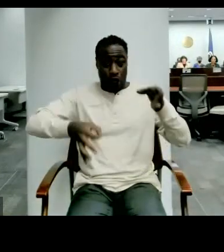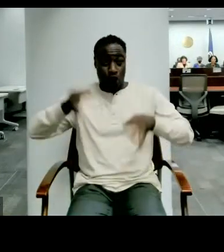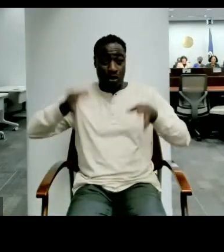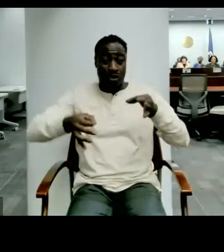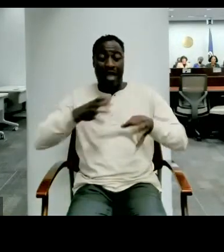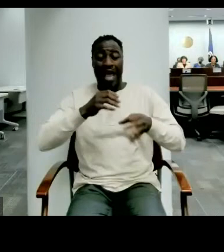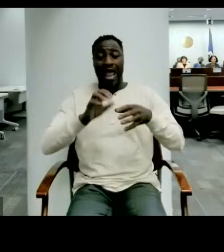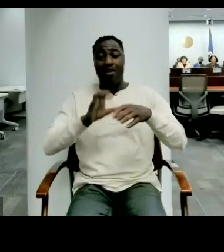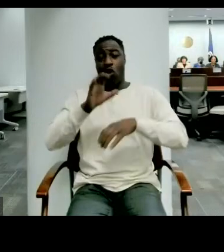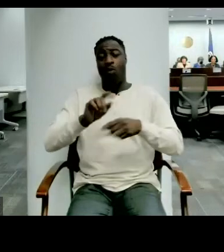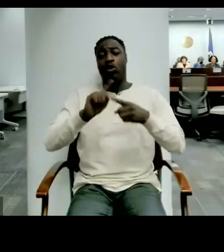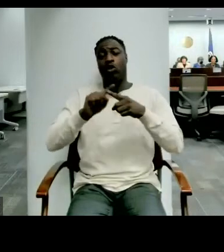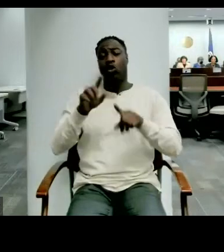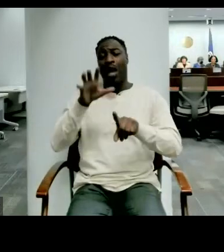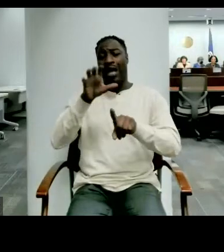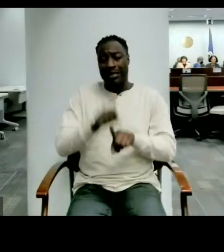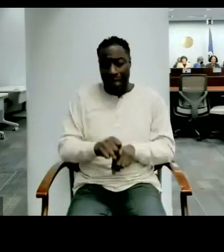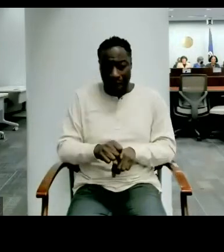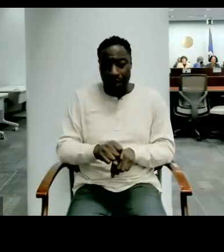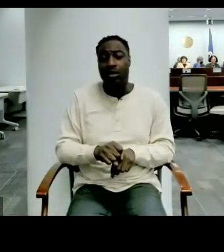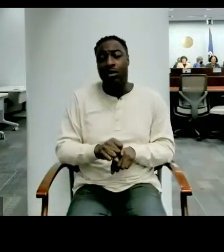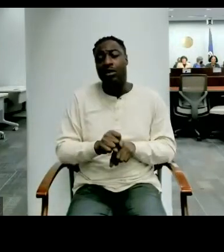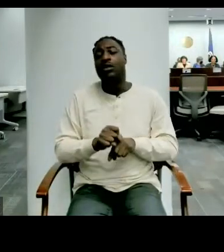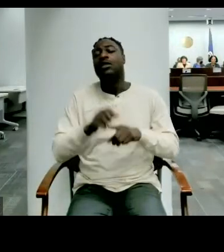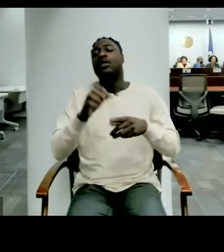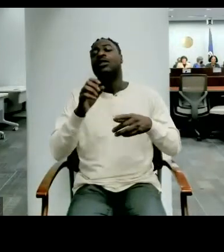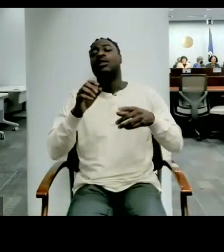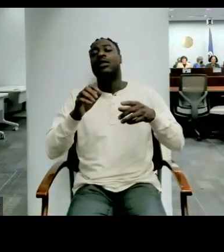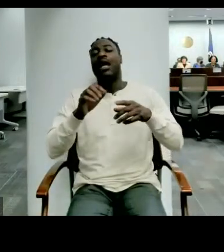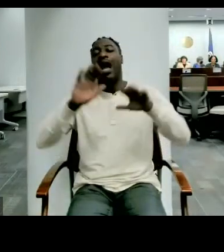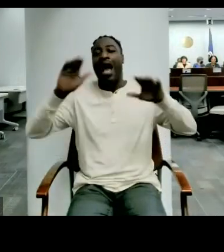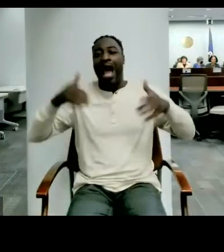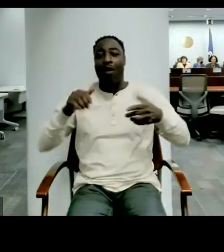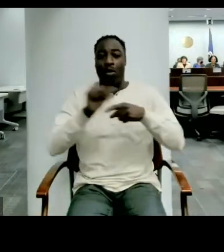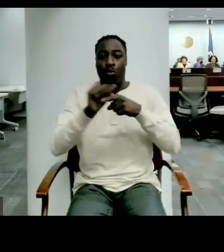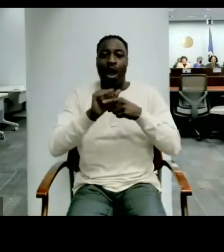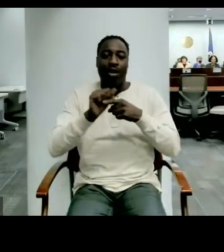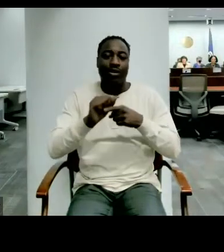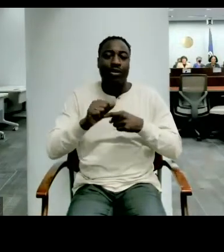discriminatory hiring practices that deny job opportunities to older workers.